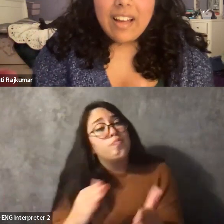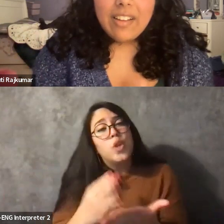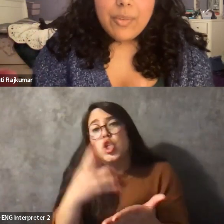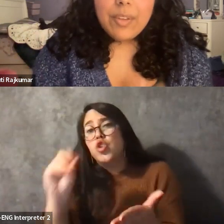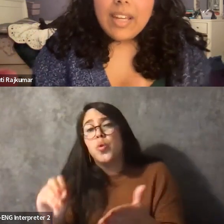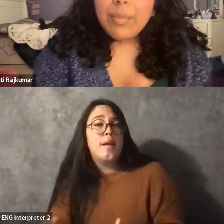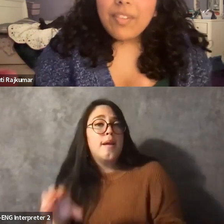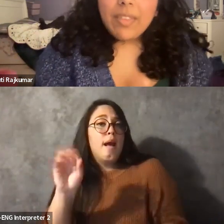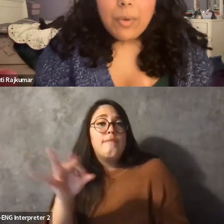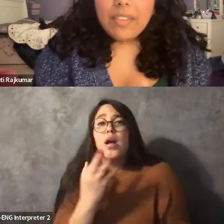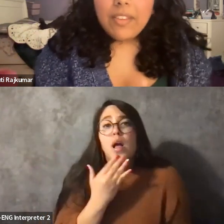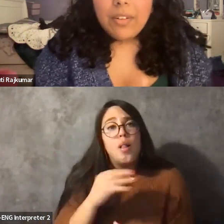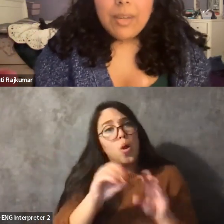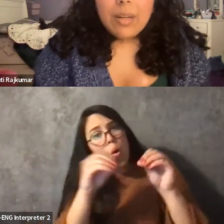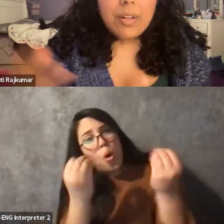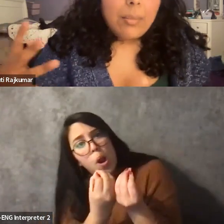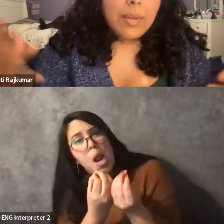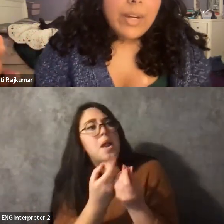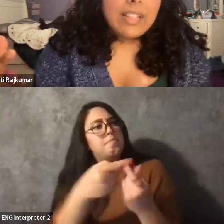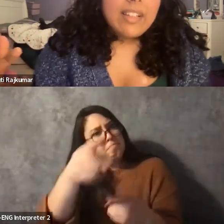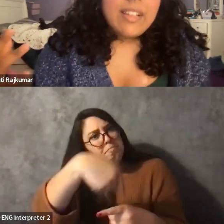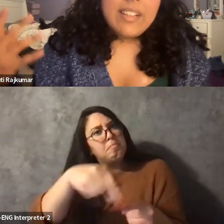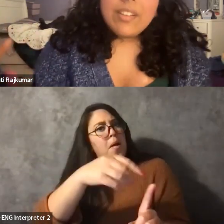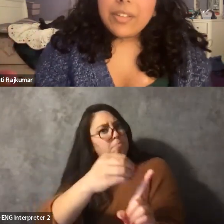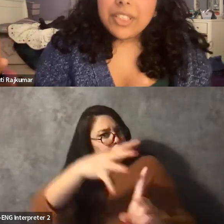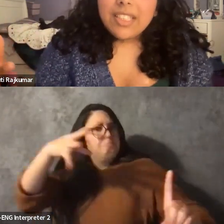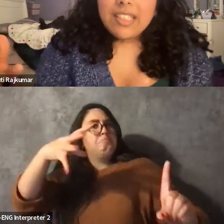just really amplifying the work that they're doing in a predominantly white institution.